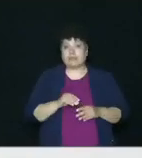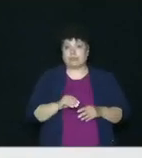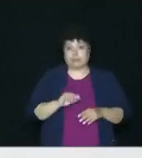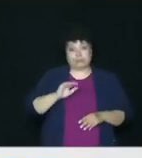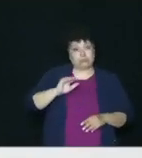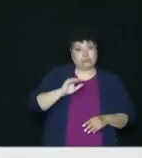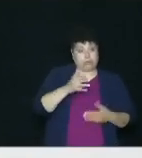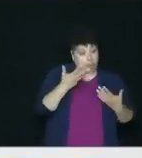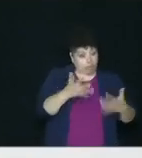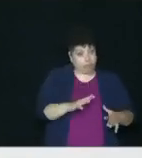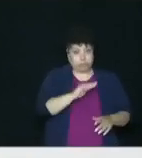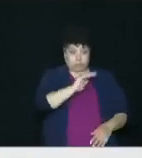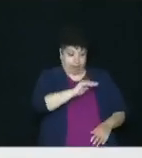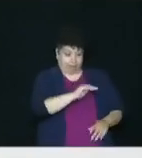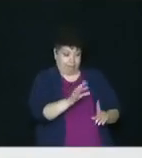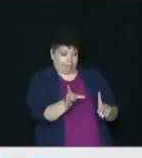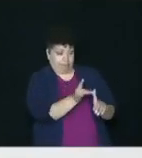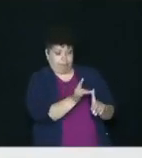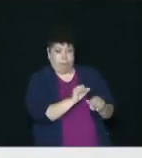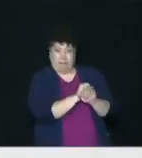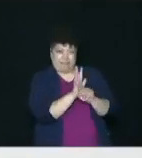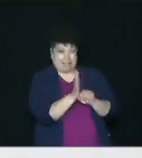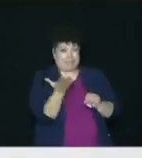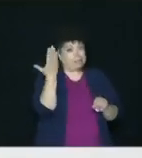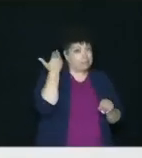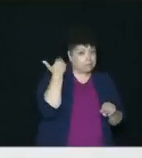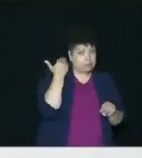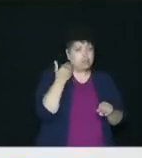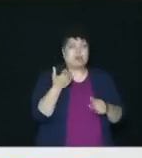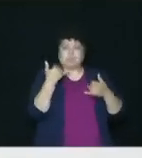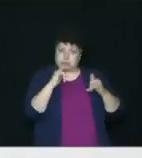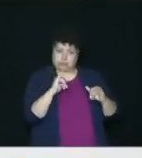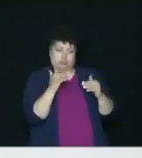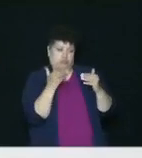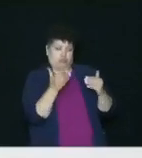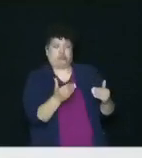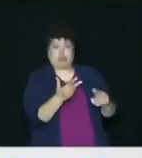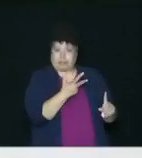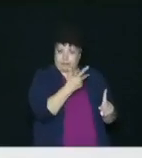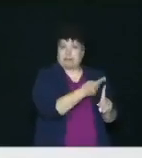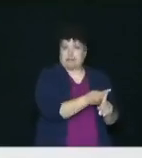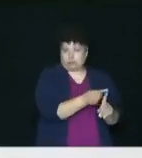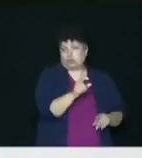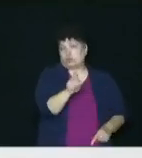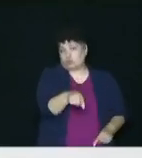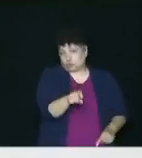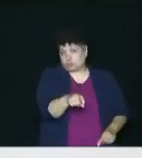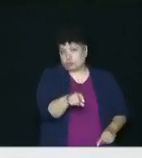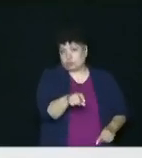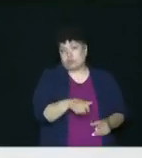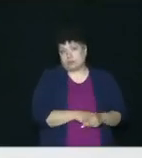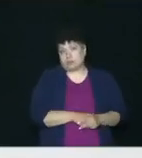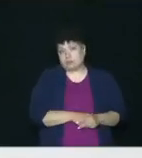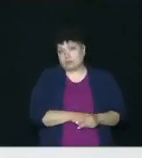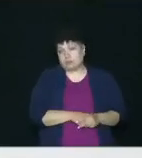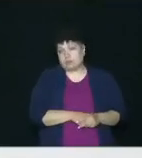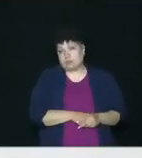PROTECTION AGAINST SEVERE ILLNESS.